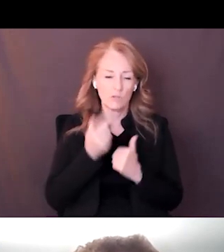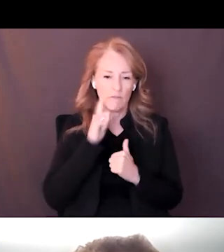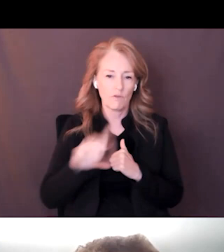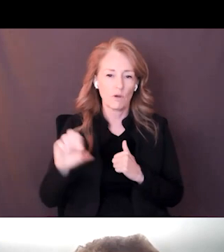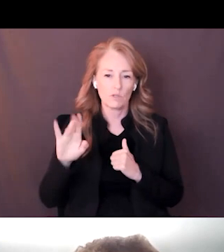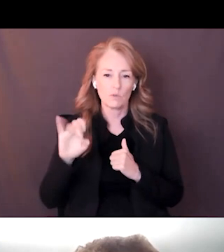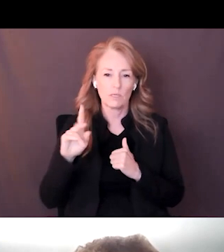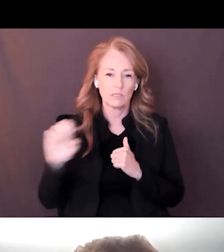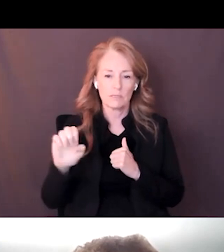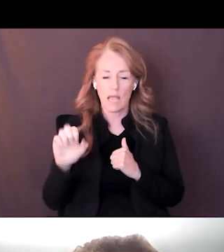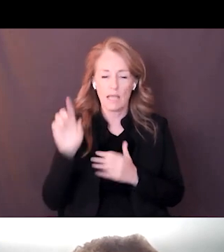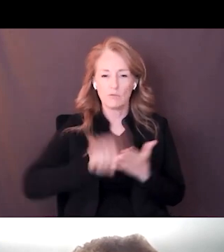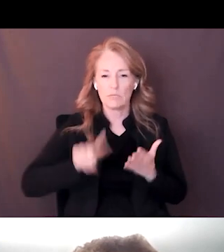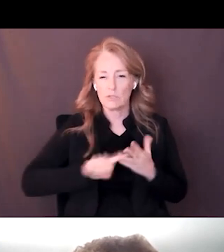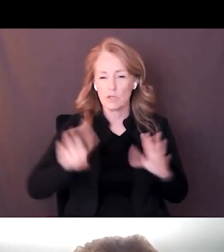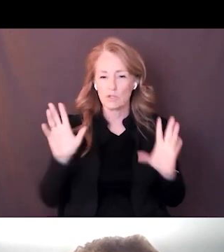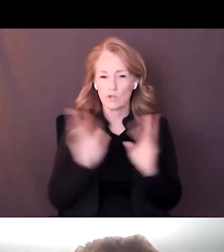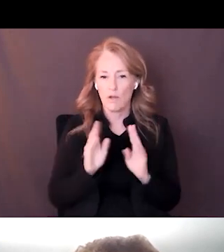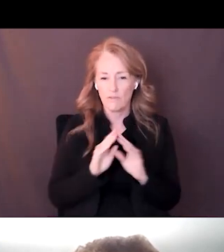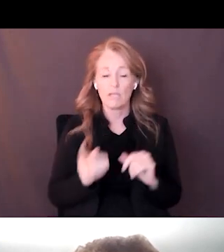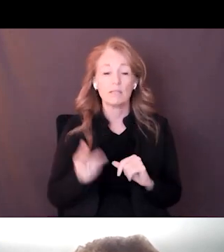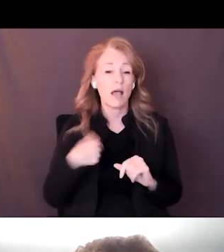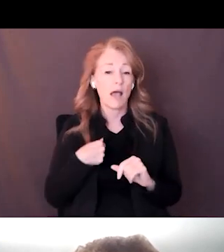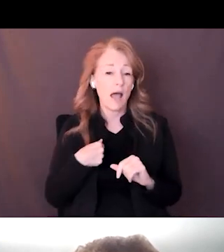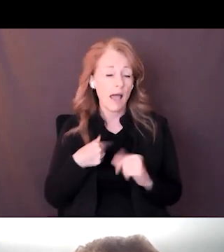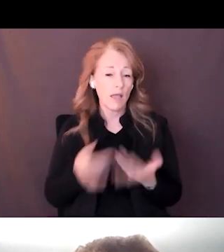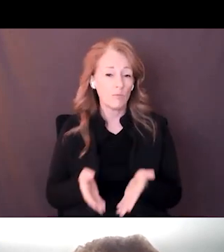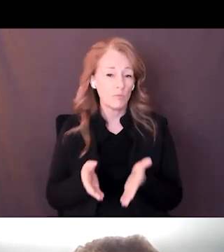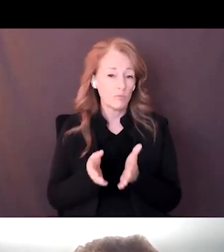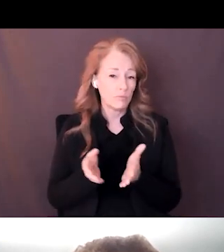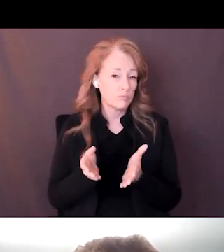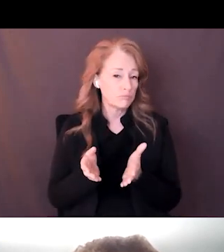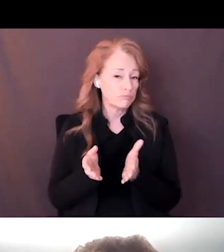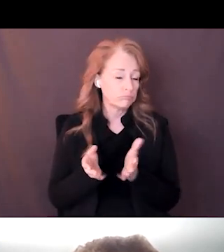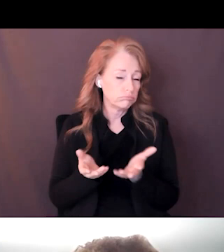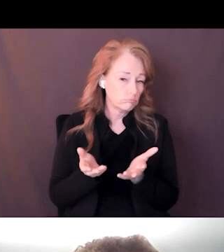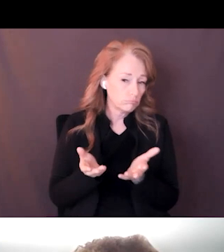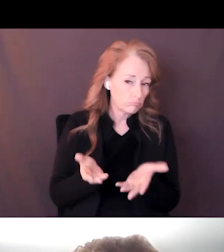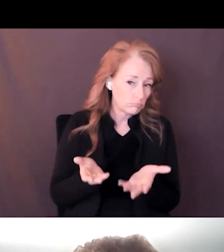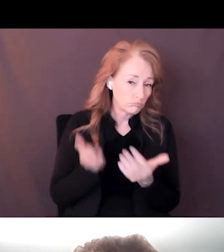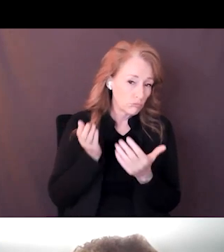WOULD RECOMMEND THAT YOU STOP INTO (INDISCERNIBLE) PRESENTATION